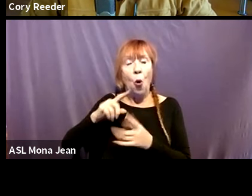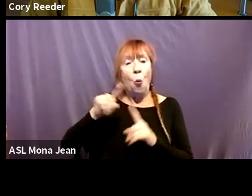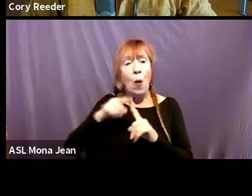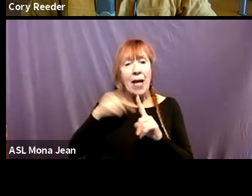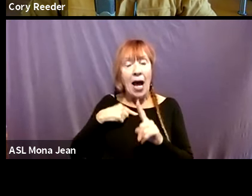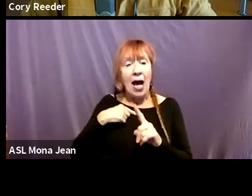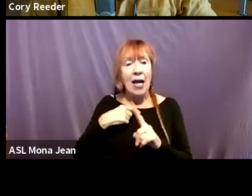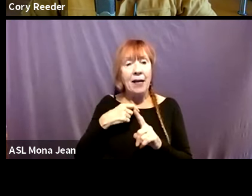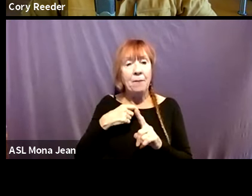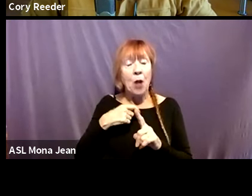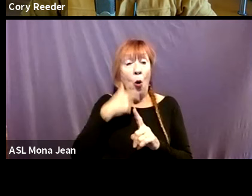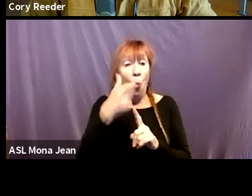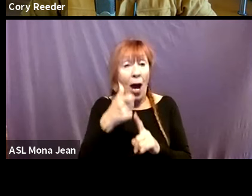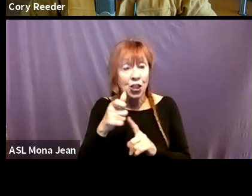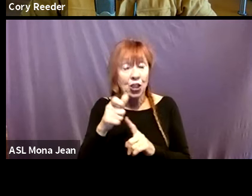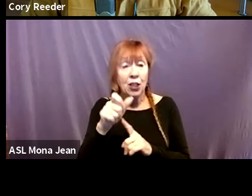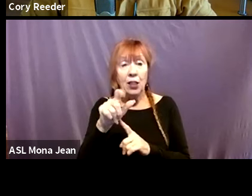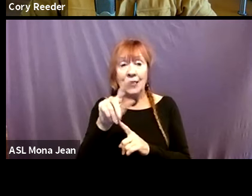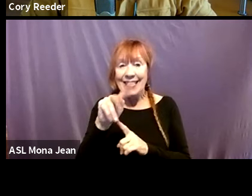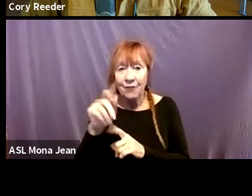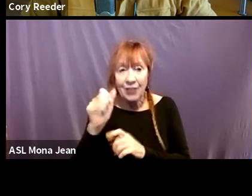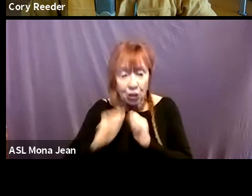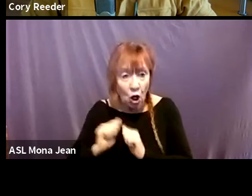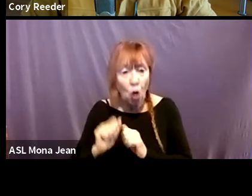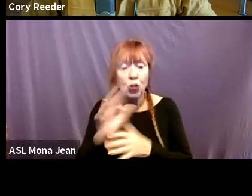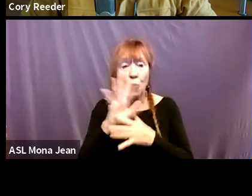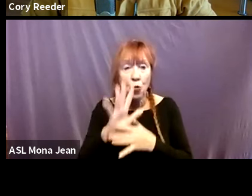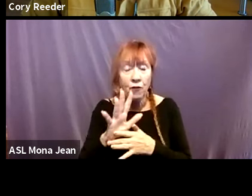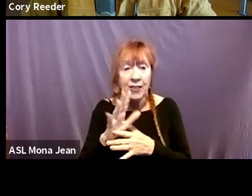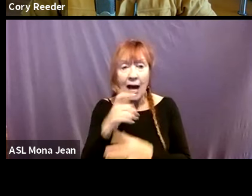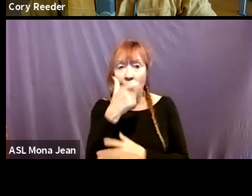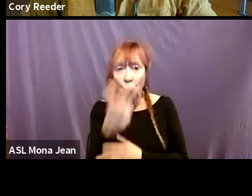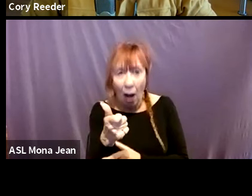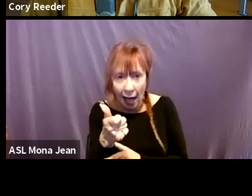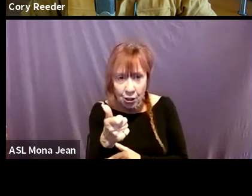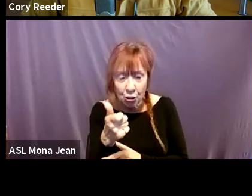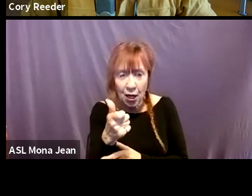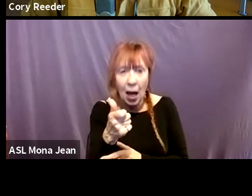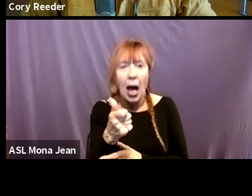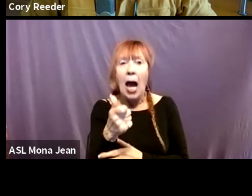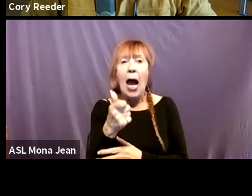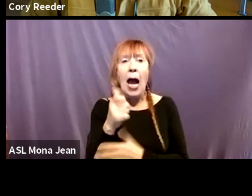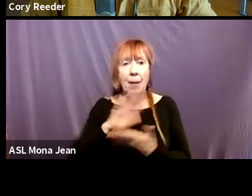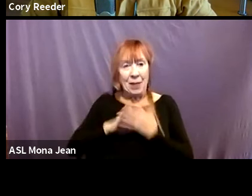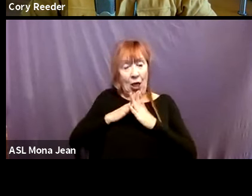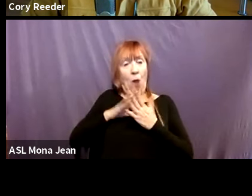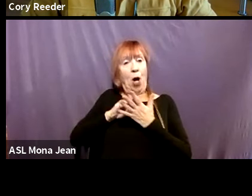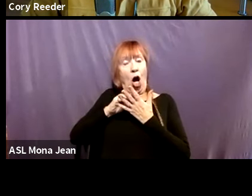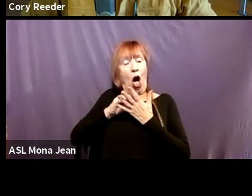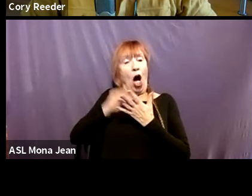and push myself to be a better writer? I think one good resource is "The Writer's Journey" by Christopher Vogler.